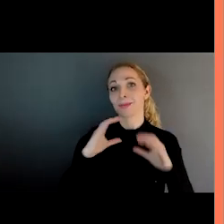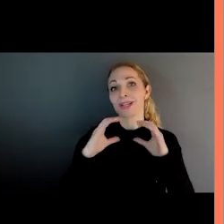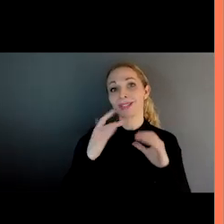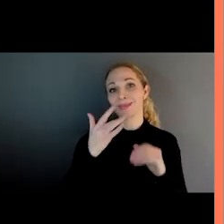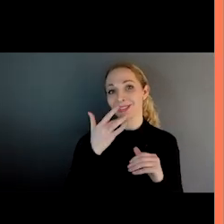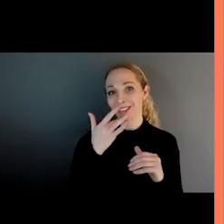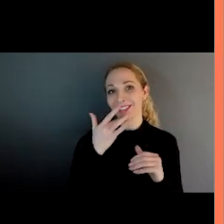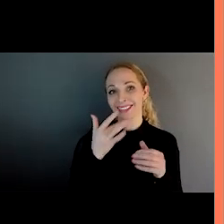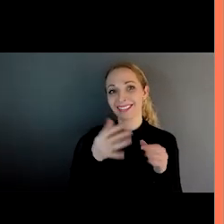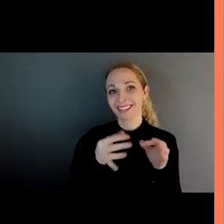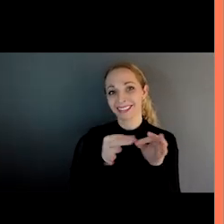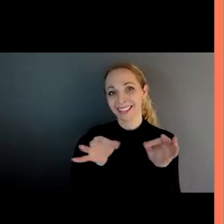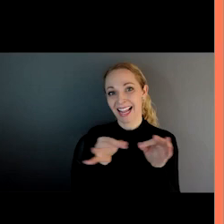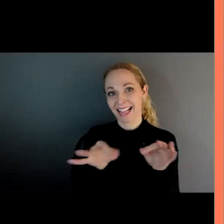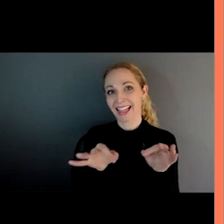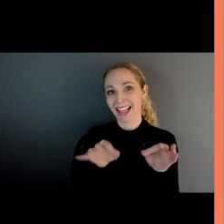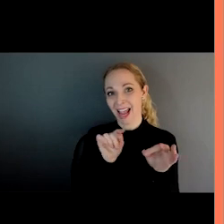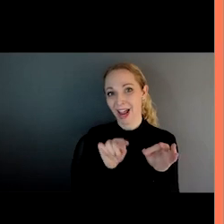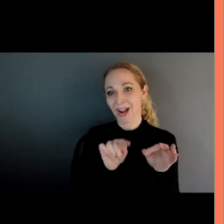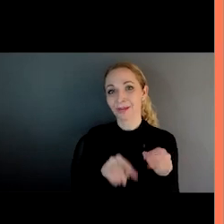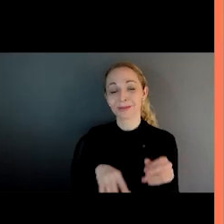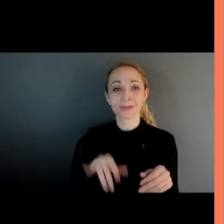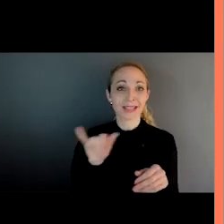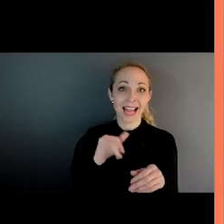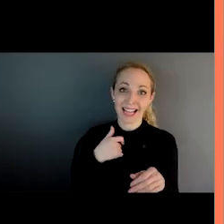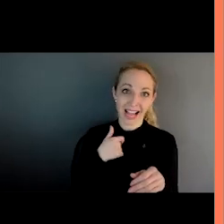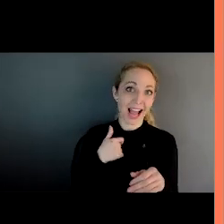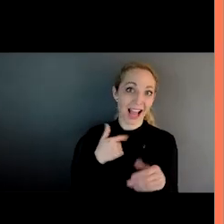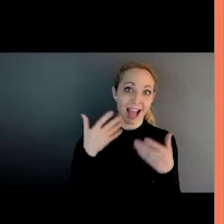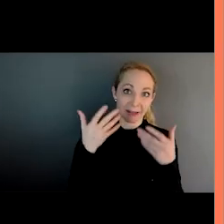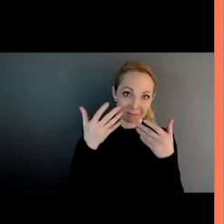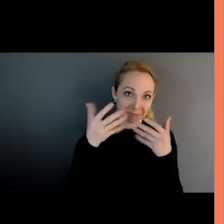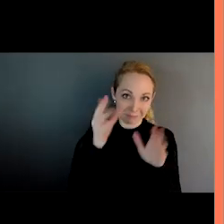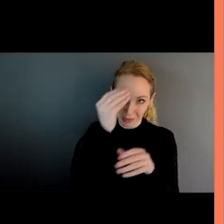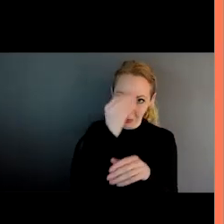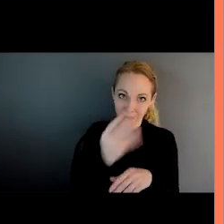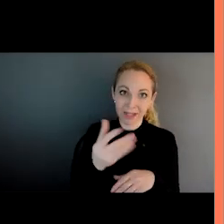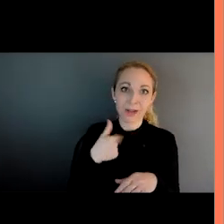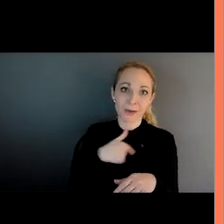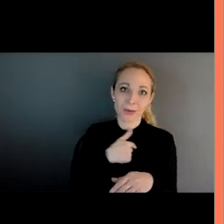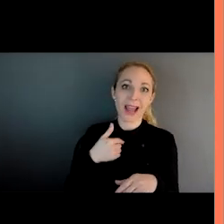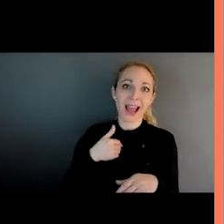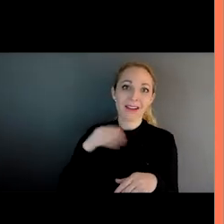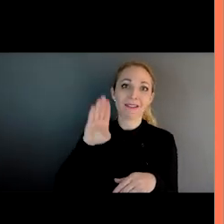SO AS I NOTED WE HAVE THAT BLOG AND IT IS SET TO PRIVATE CONTENT.